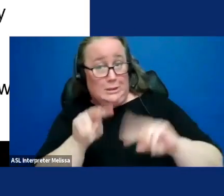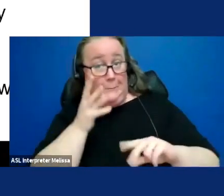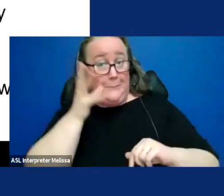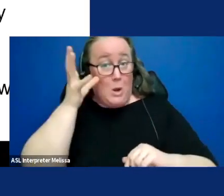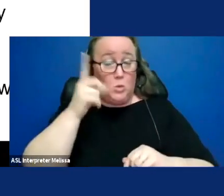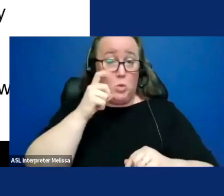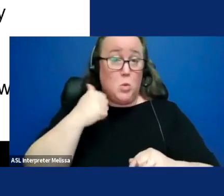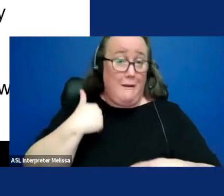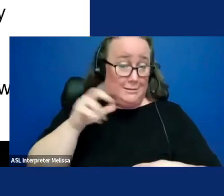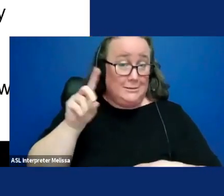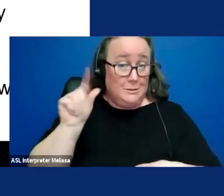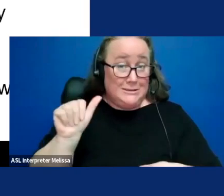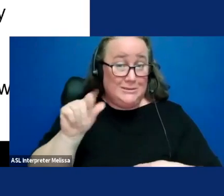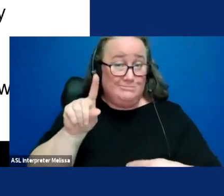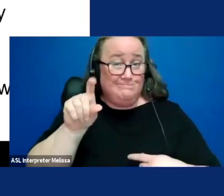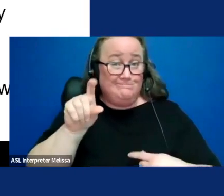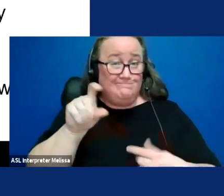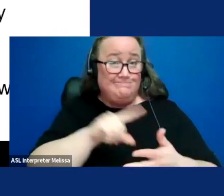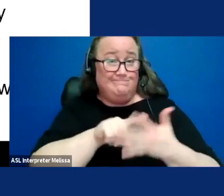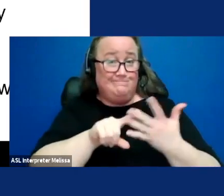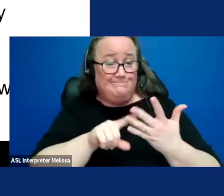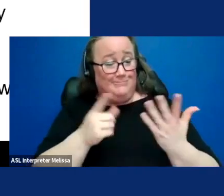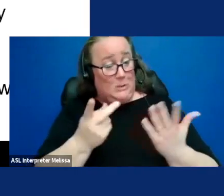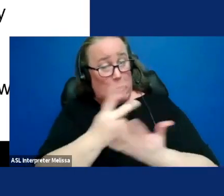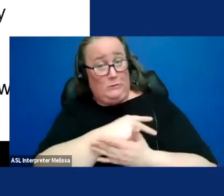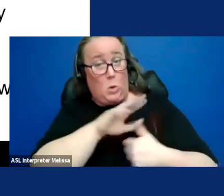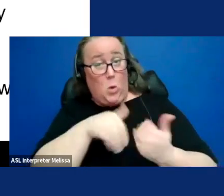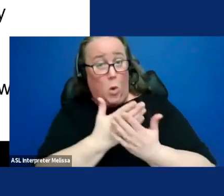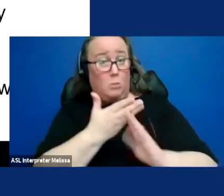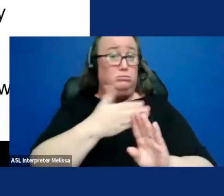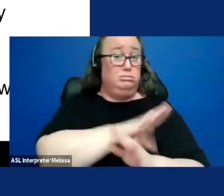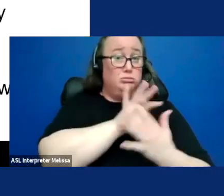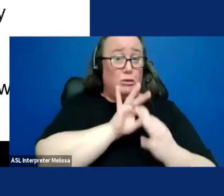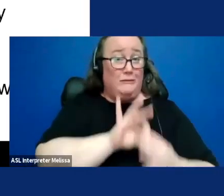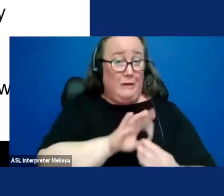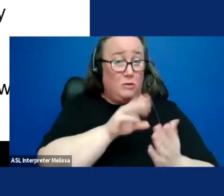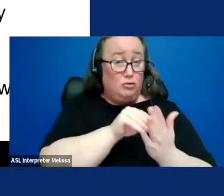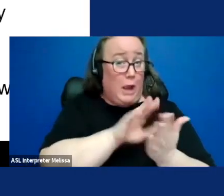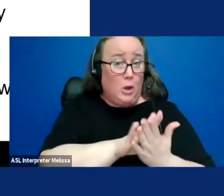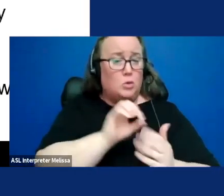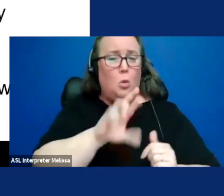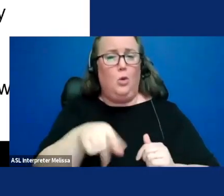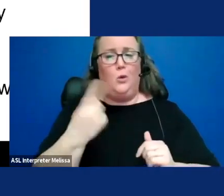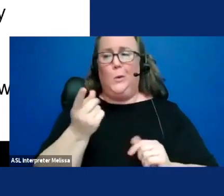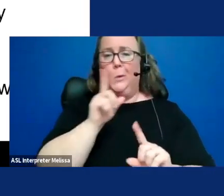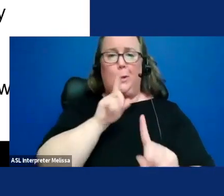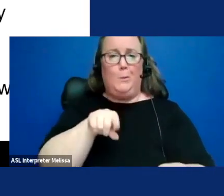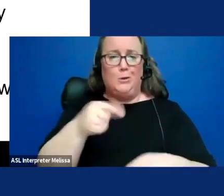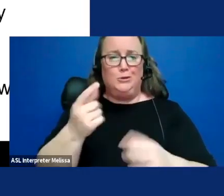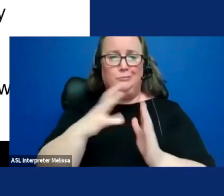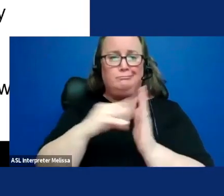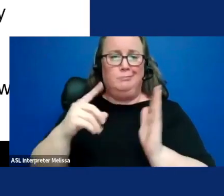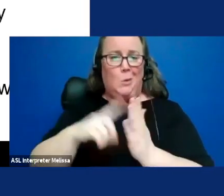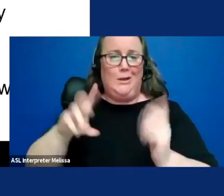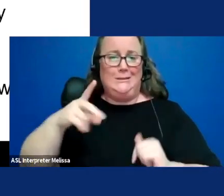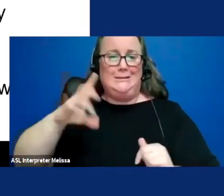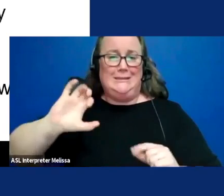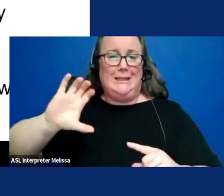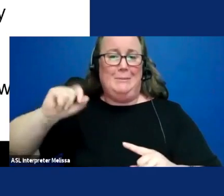Did they review all the relevant records or is the report just mimicking what CPS is saying and includes a few interviews?